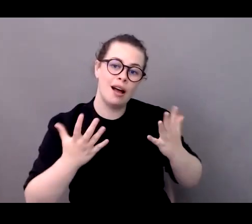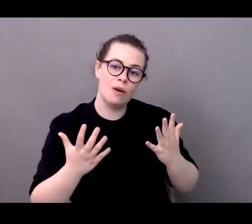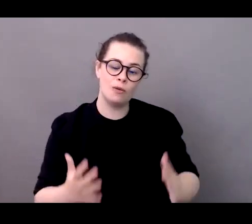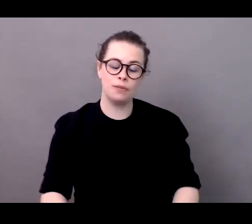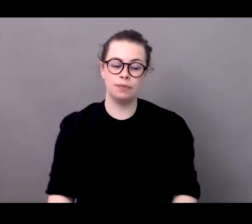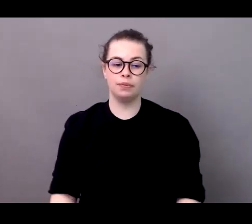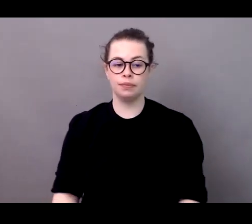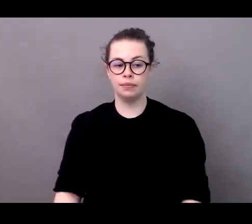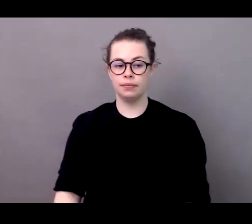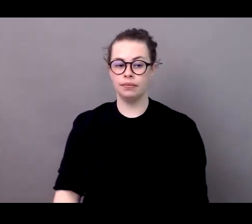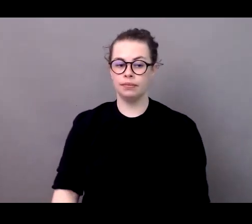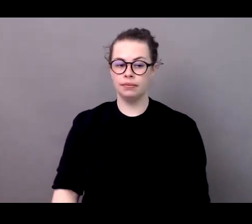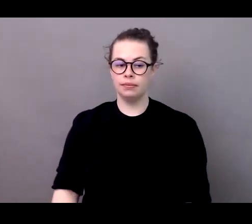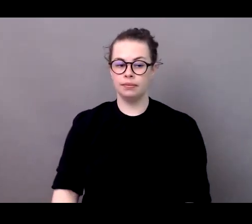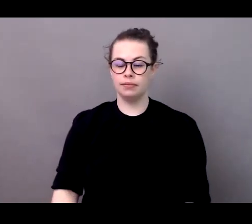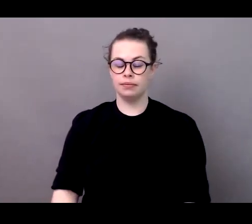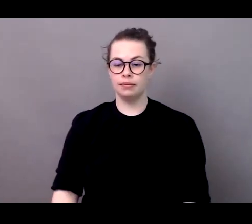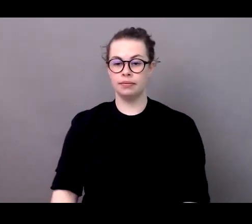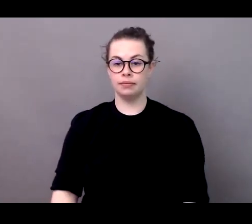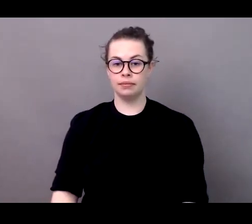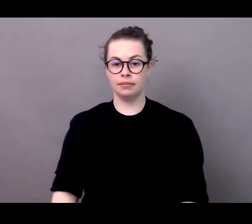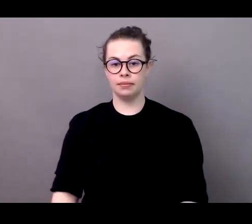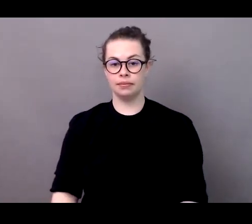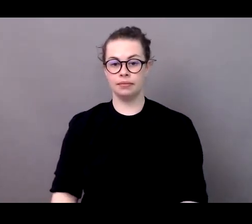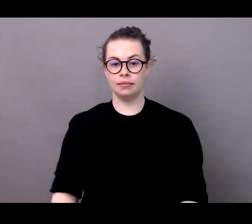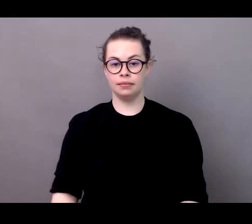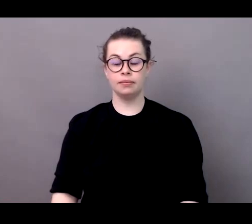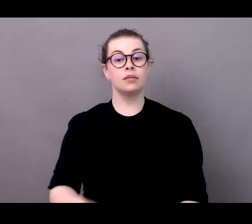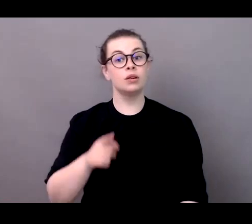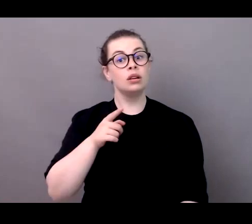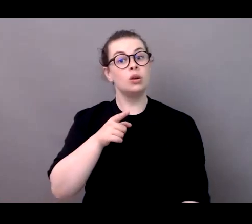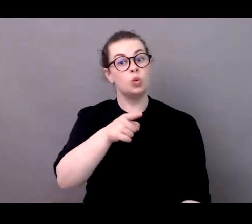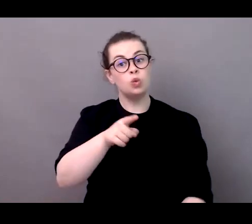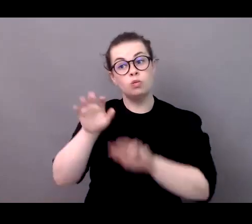Another thing to be aware of when drafting a general comment is that you should provide